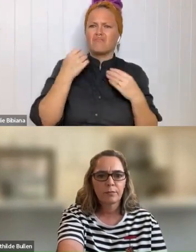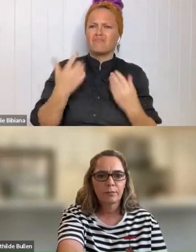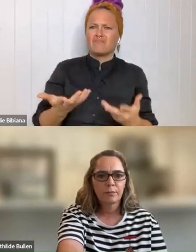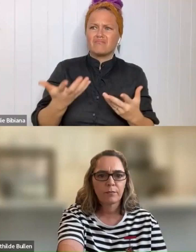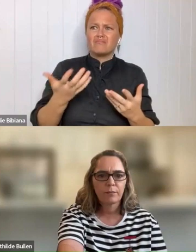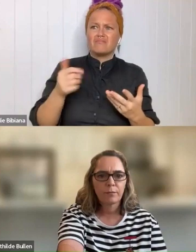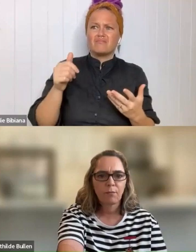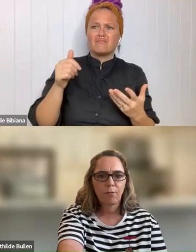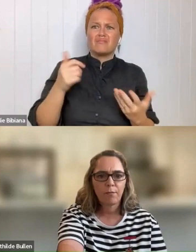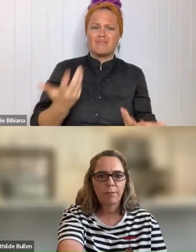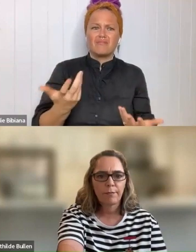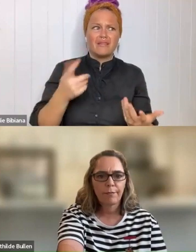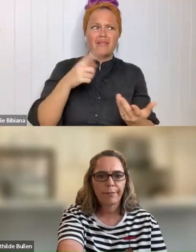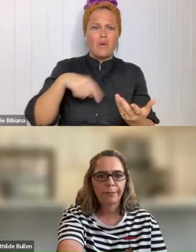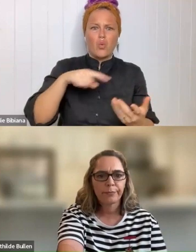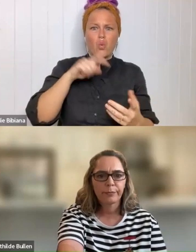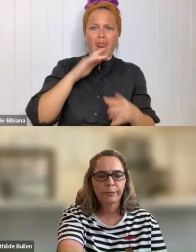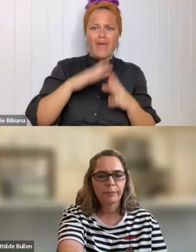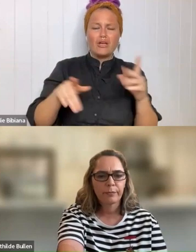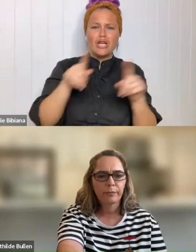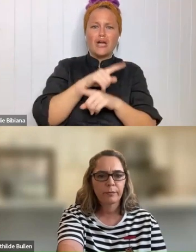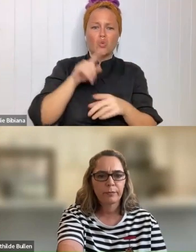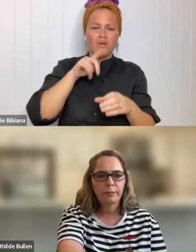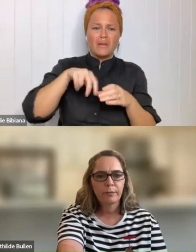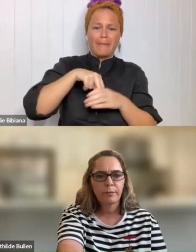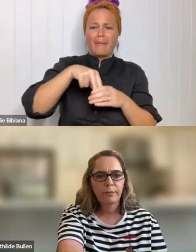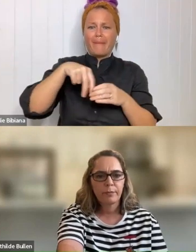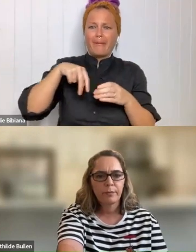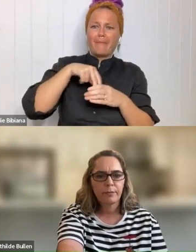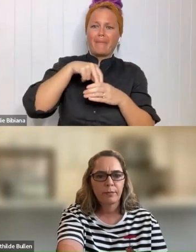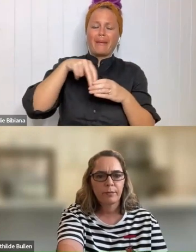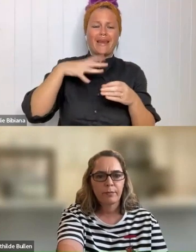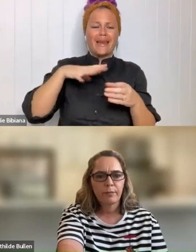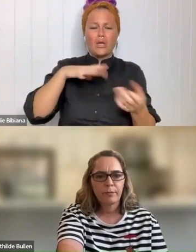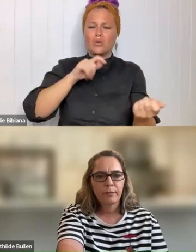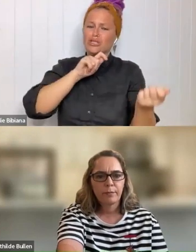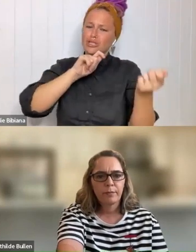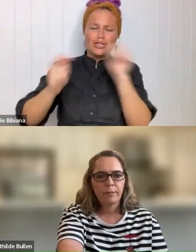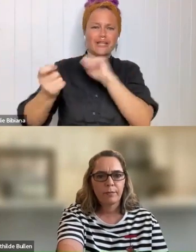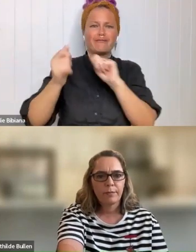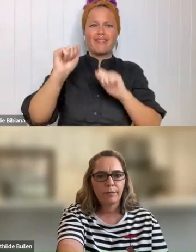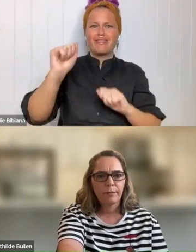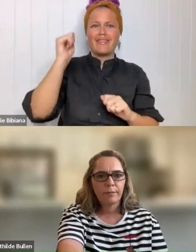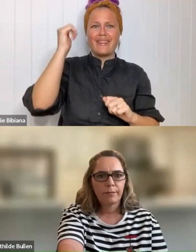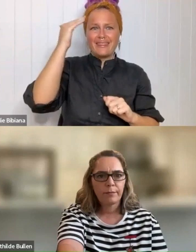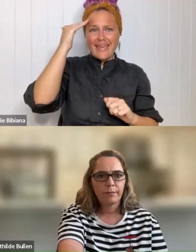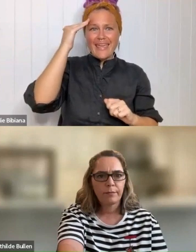the status quo, unless we can start to shift them without thinking. And that that is the challenge.